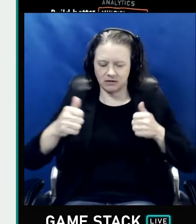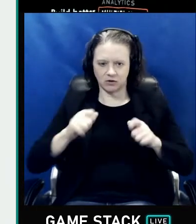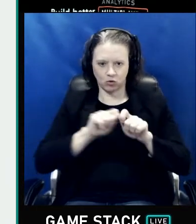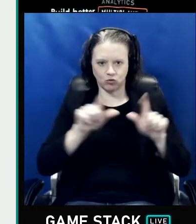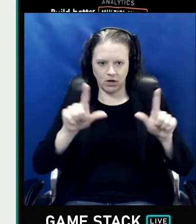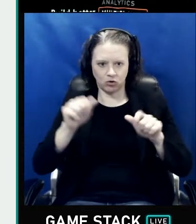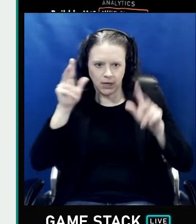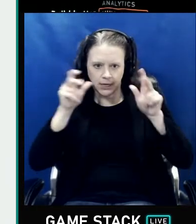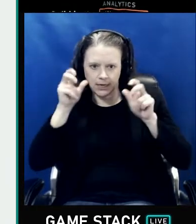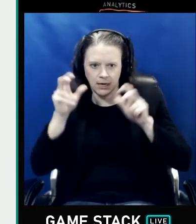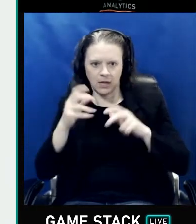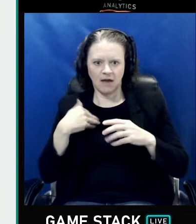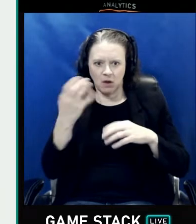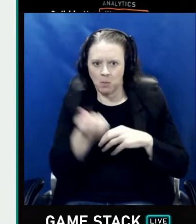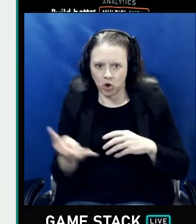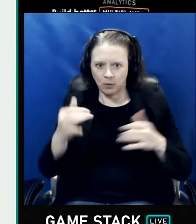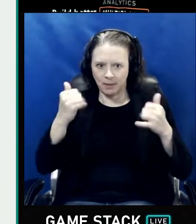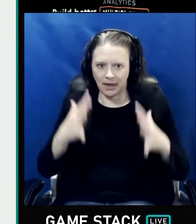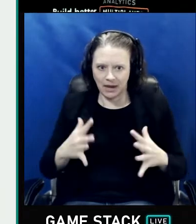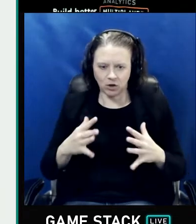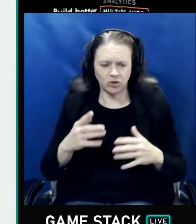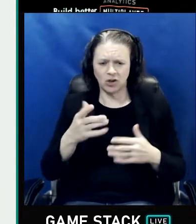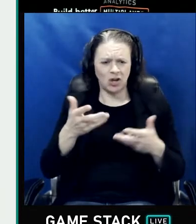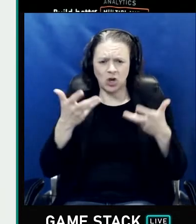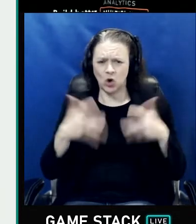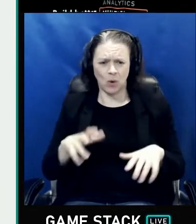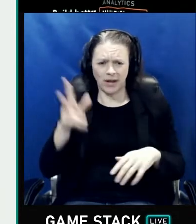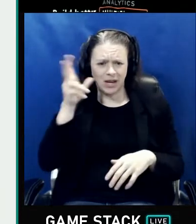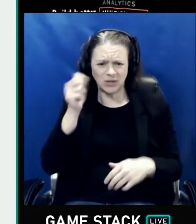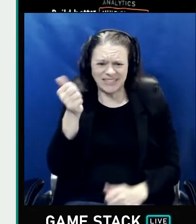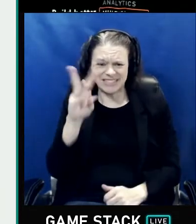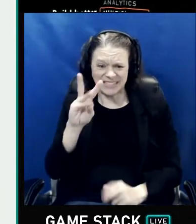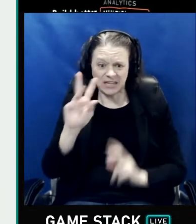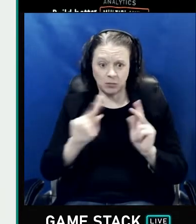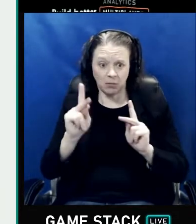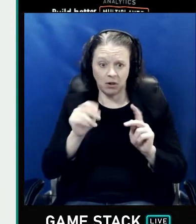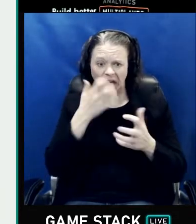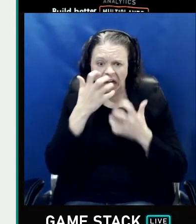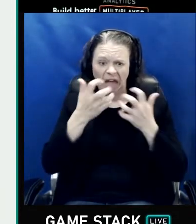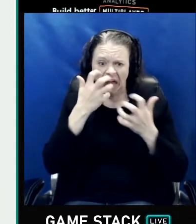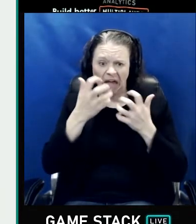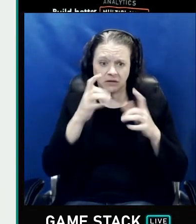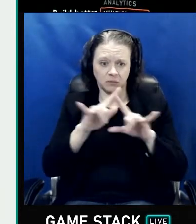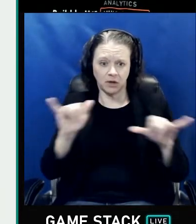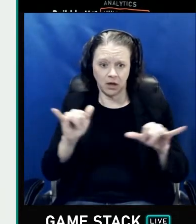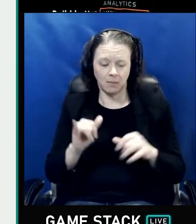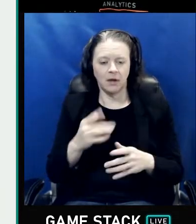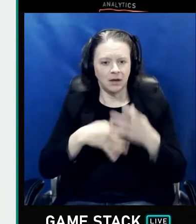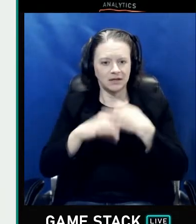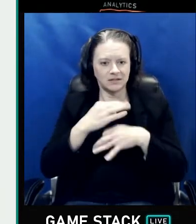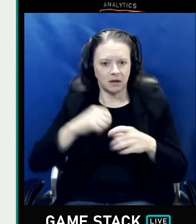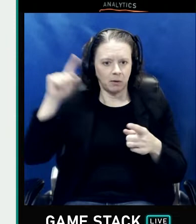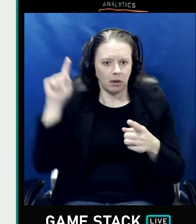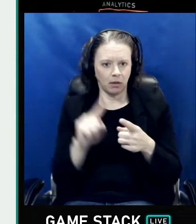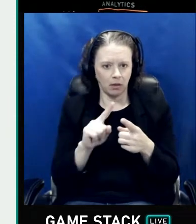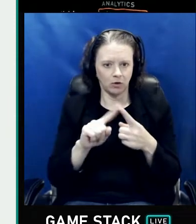of them yelling in your ear. You might want to filter them down to the closest eight, and even then you might want to do it based on distance.